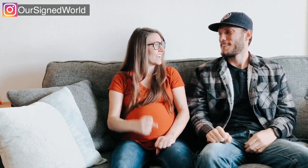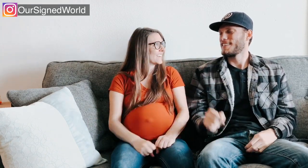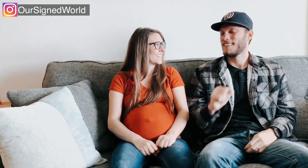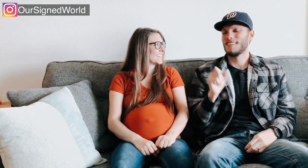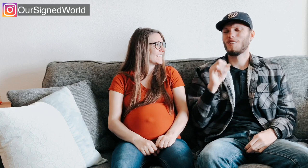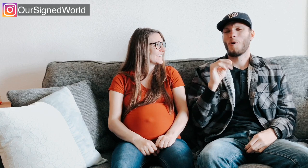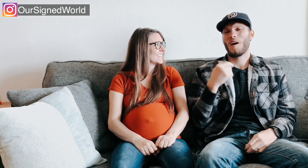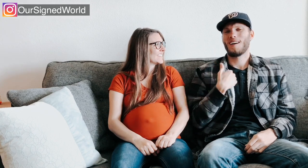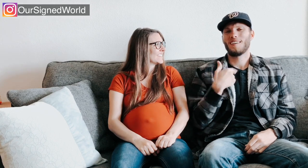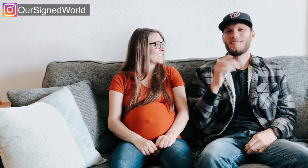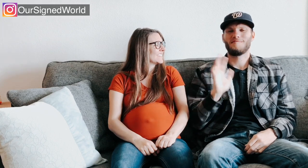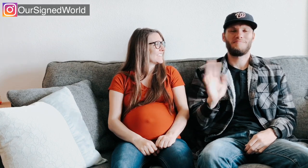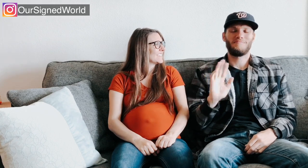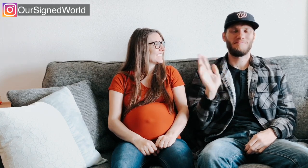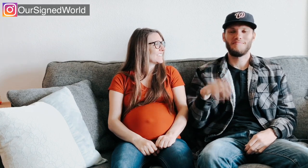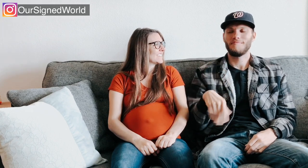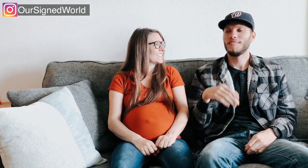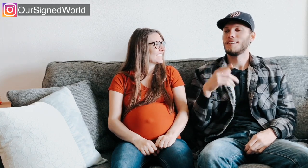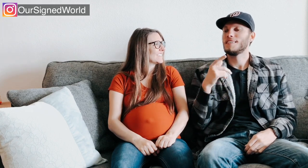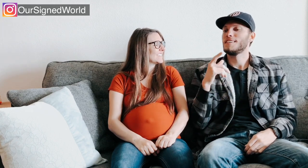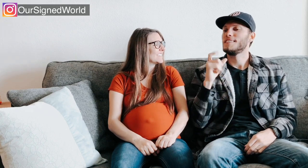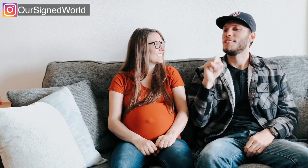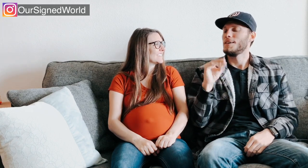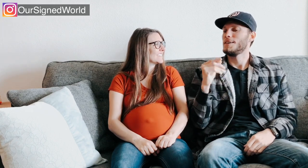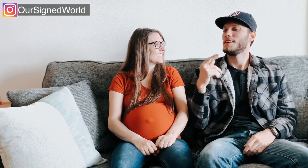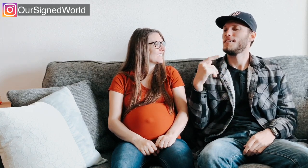So we don't want to use that.